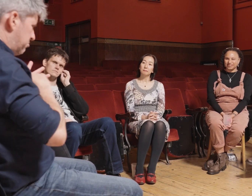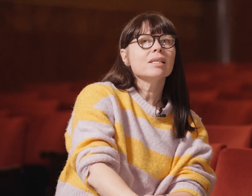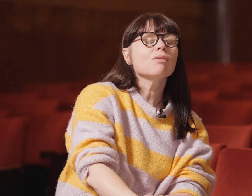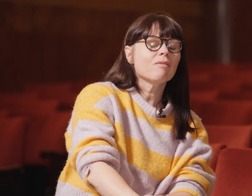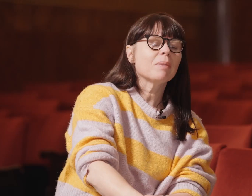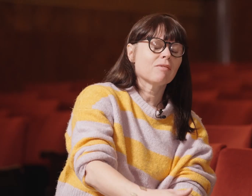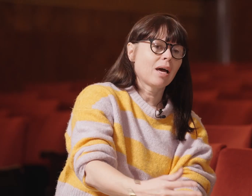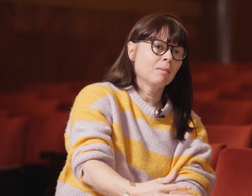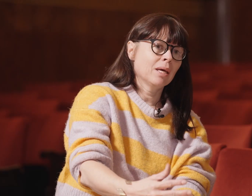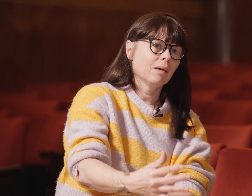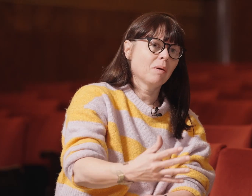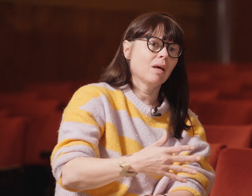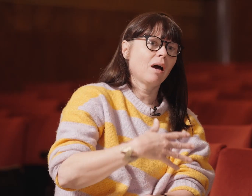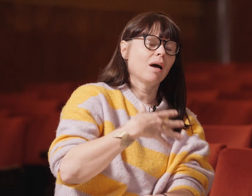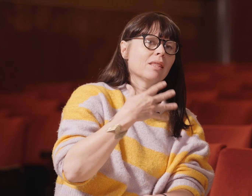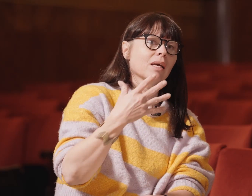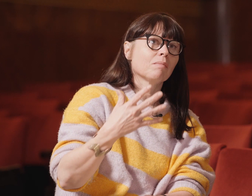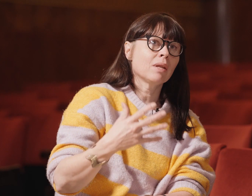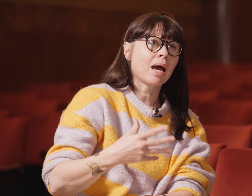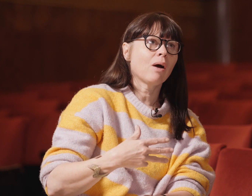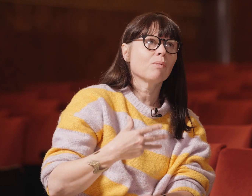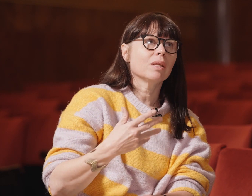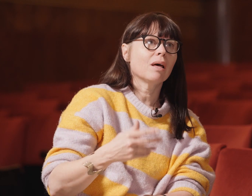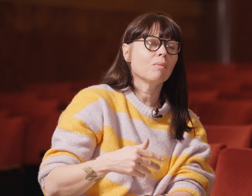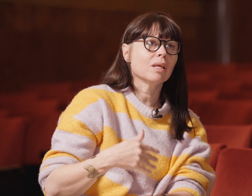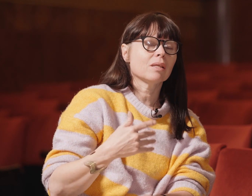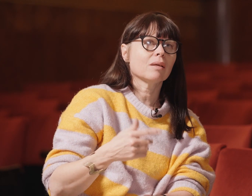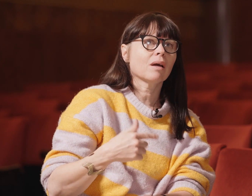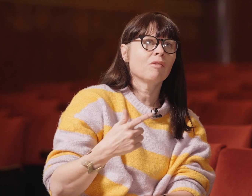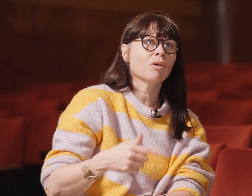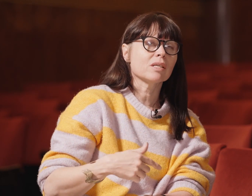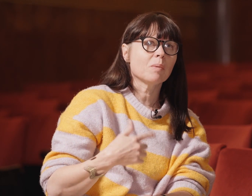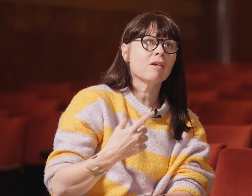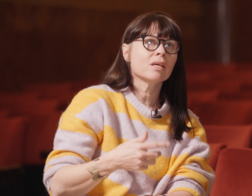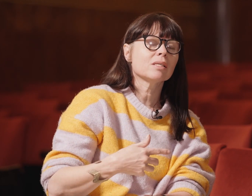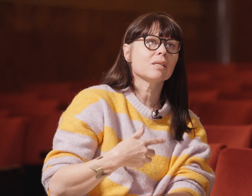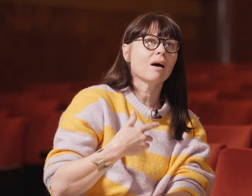And I still have a bit of that in me, but I think now with more experience,